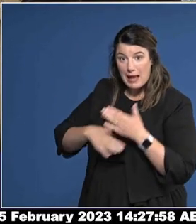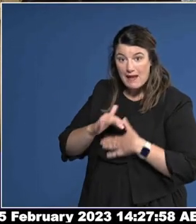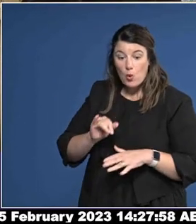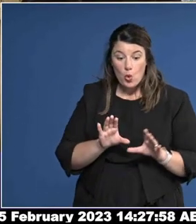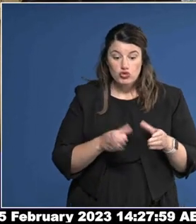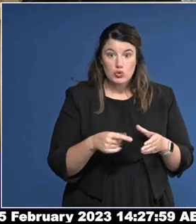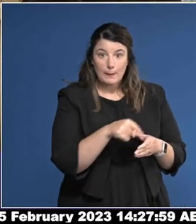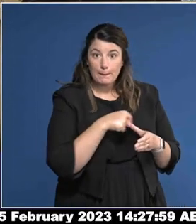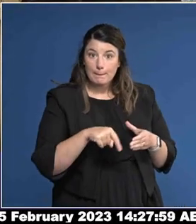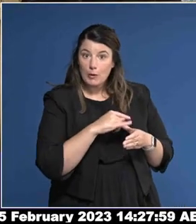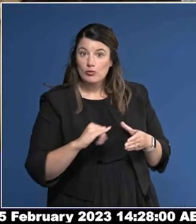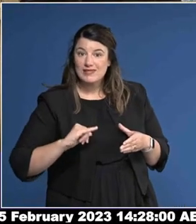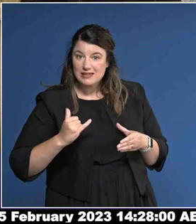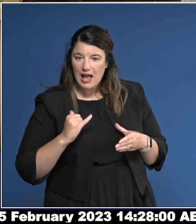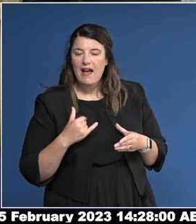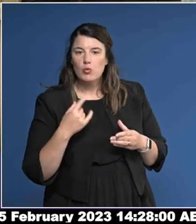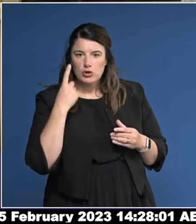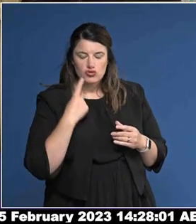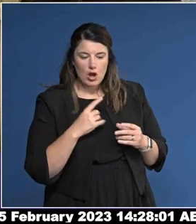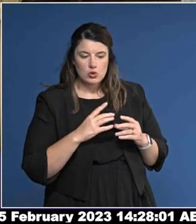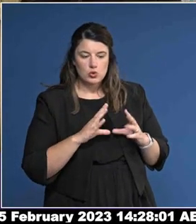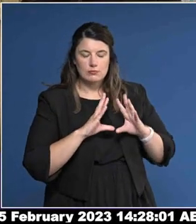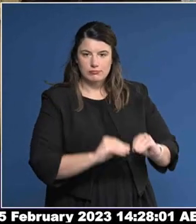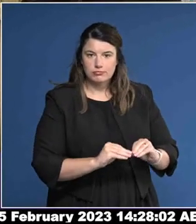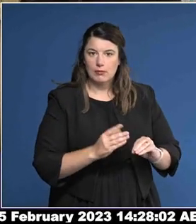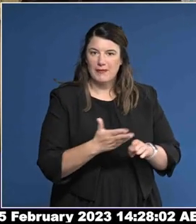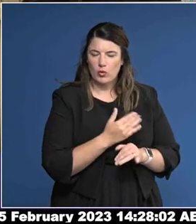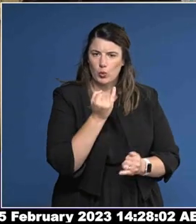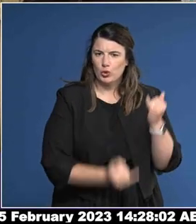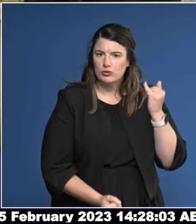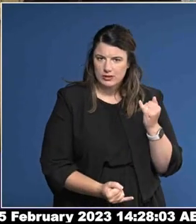can address those issues before - we prevent incidents from occurring in the future.